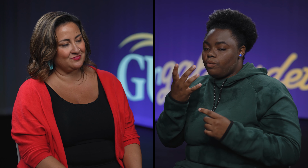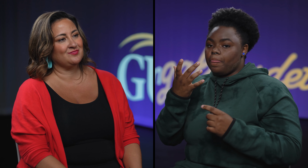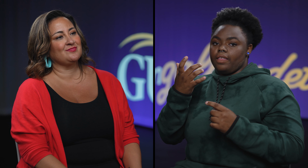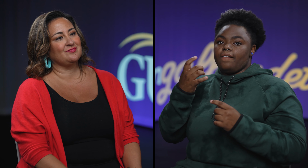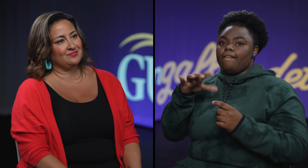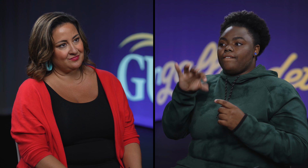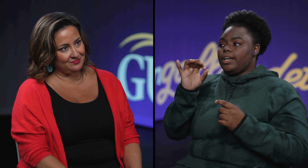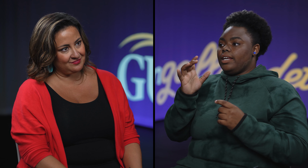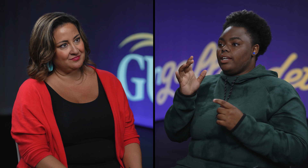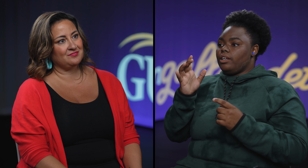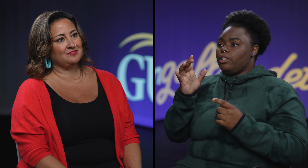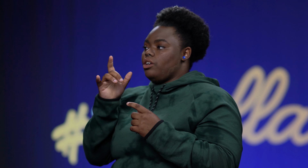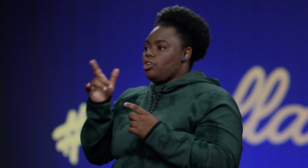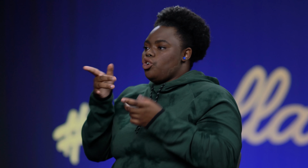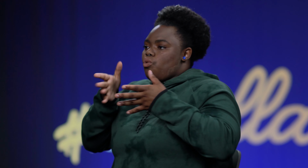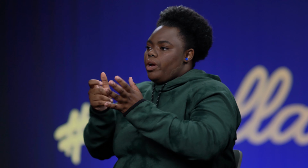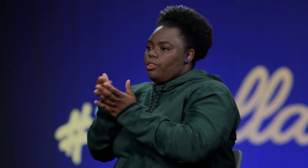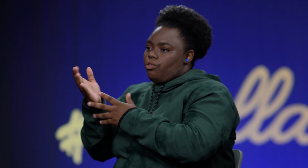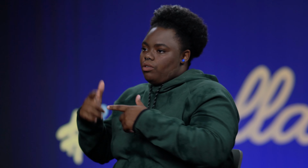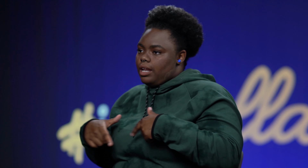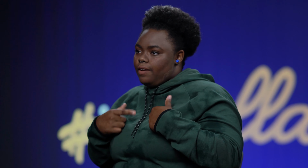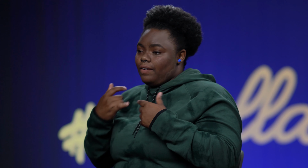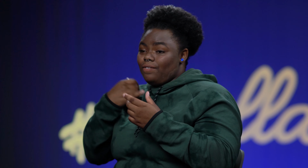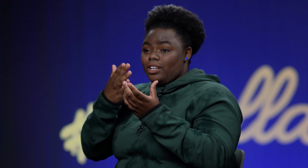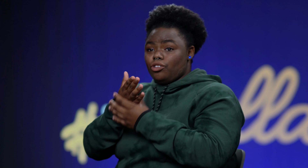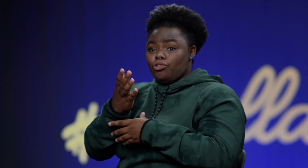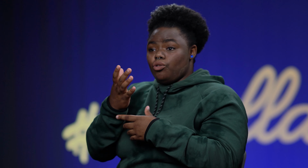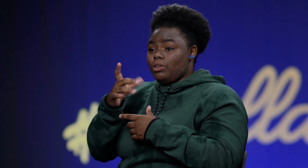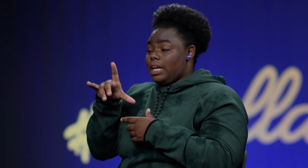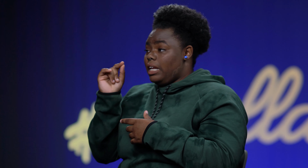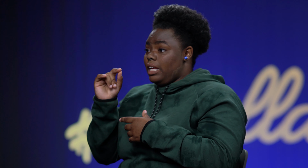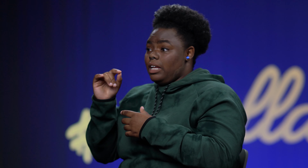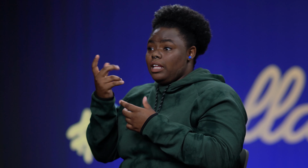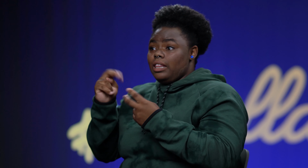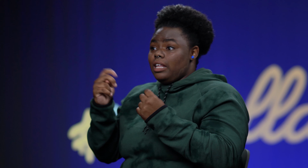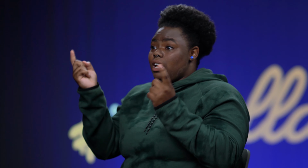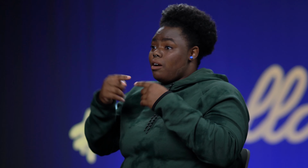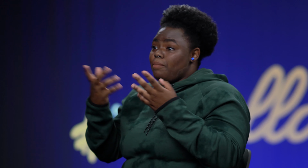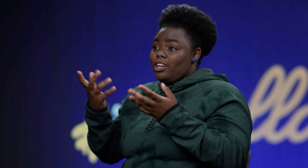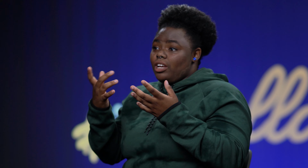Find your way through life, if that's through Gallaudet then come here and do you!